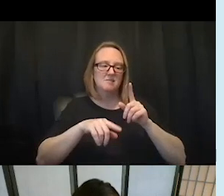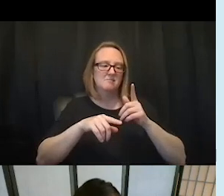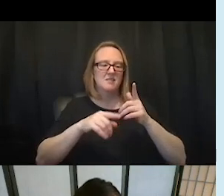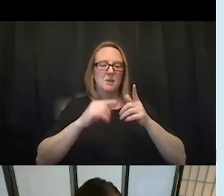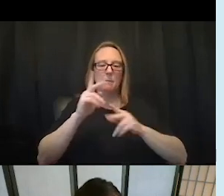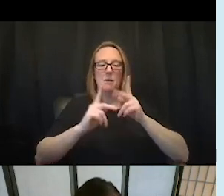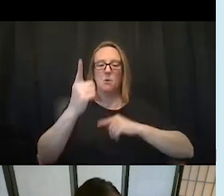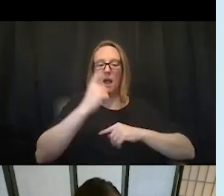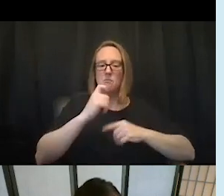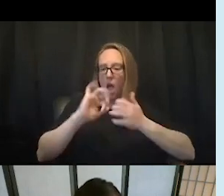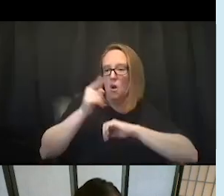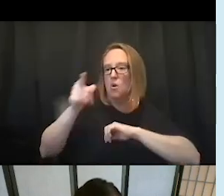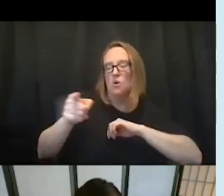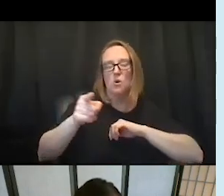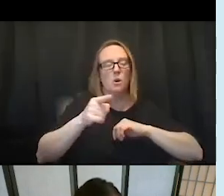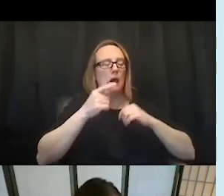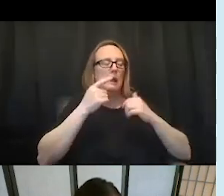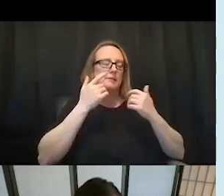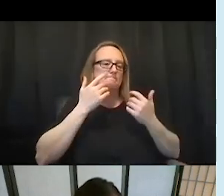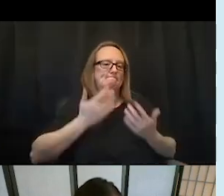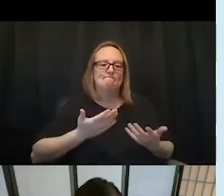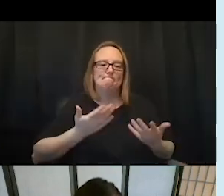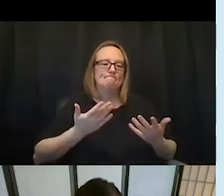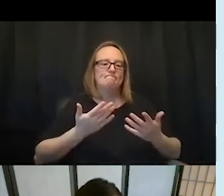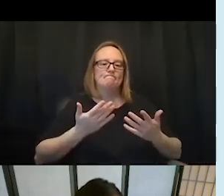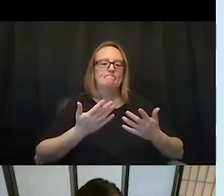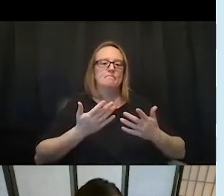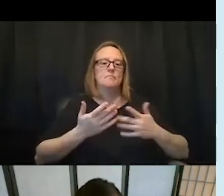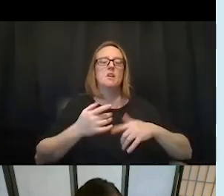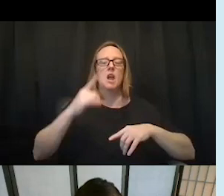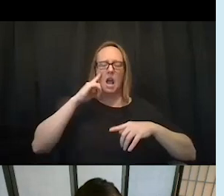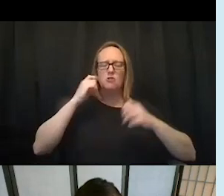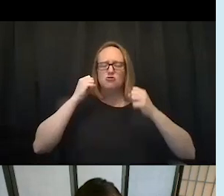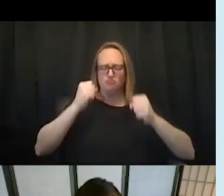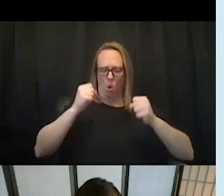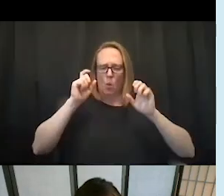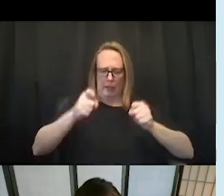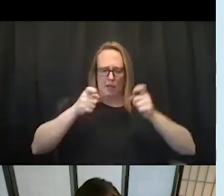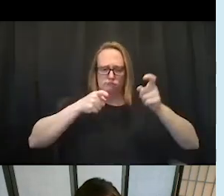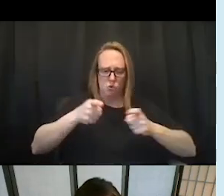Mind over matter- a motto I once ascribed to. I've been recently trying to determine where